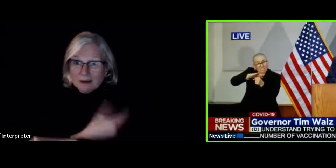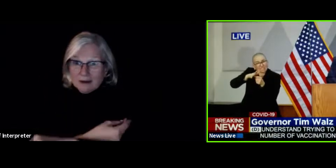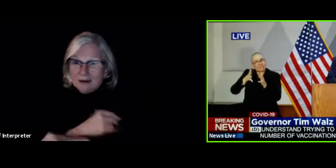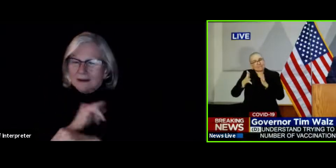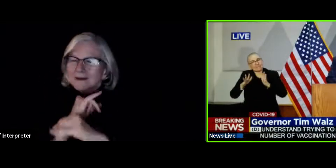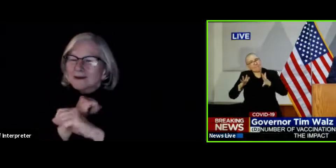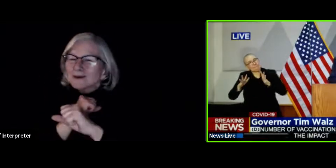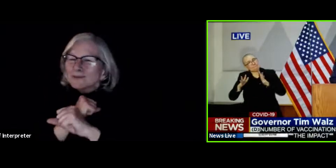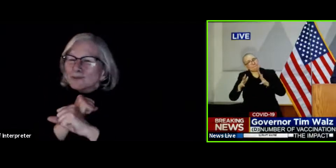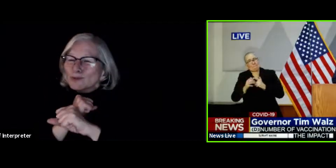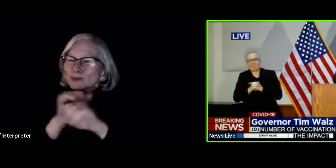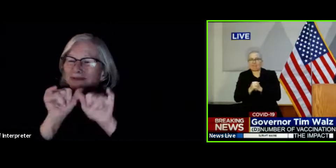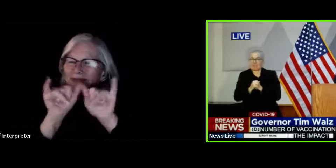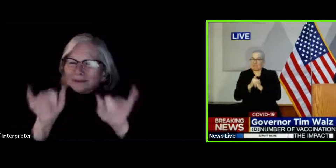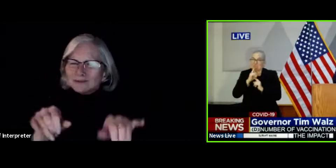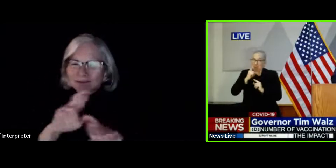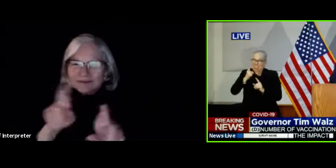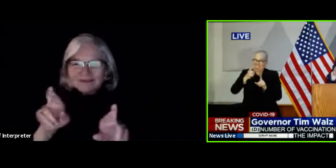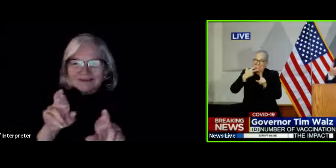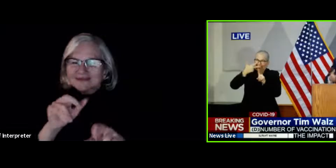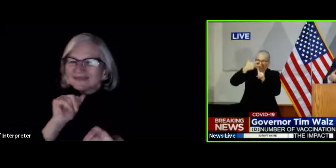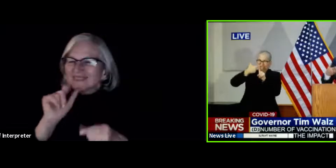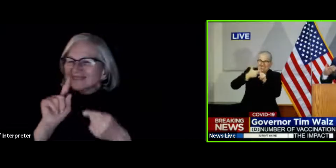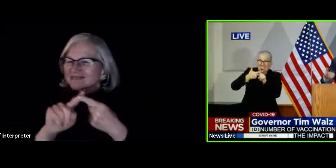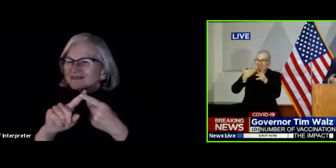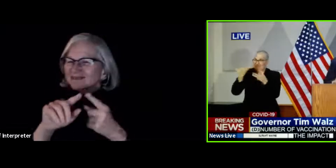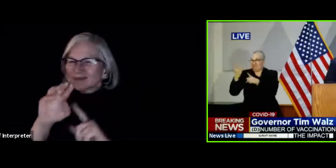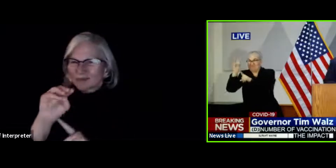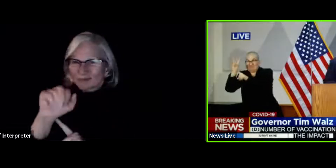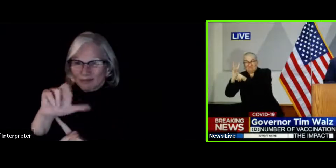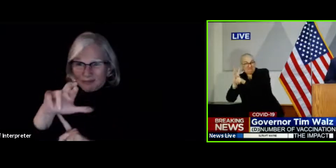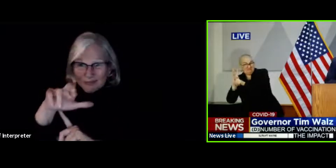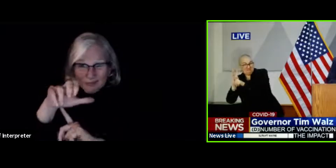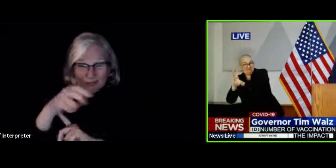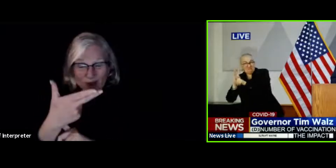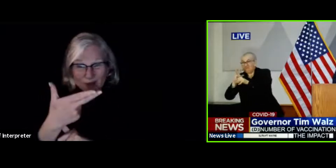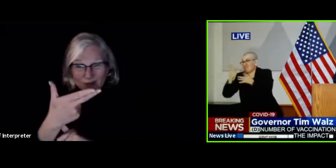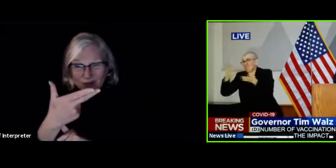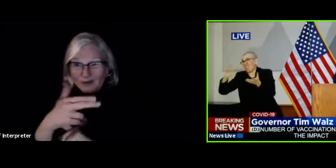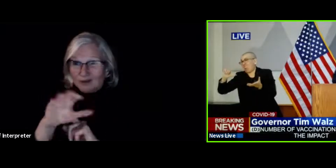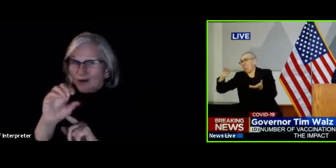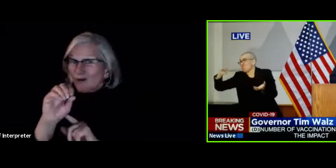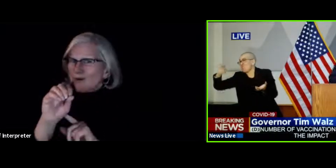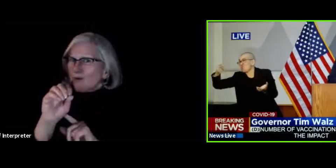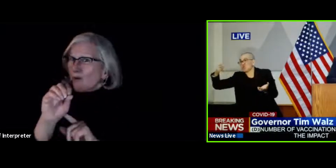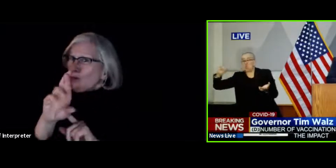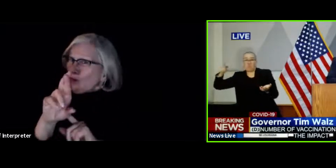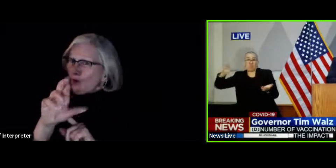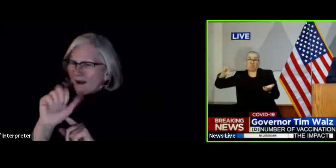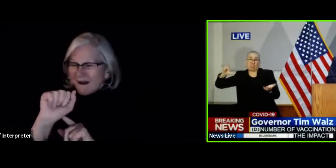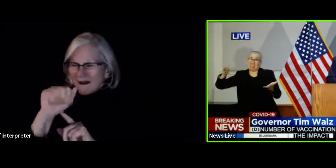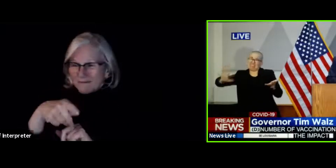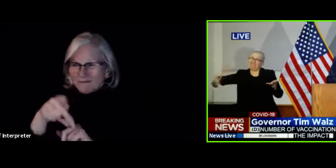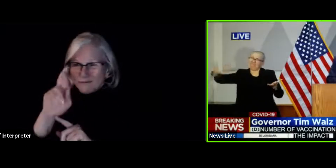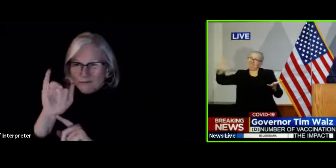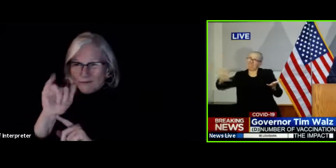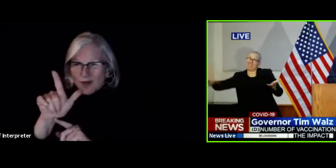QUARTER OF NEXT YEAR, MARCH AND APRIL BY THE TIME A LOT OF THAT'S ROLLING OUT. CERTAINLY IT WILL HELP AS MORE OF THE VACCINES WHETHER